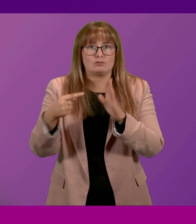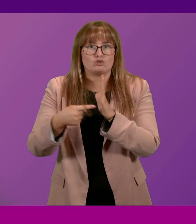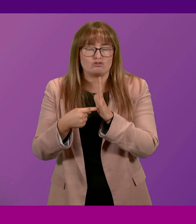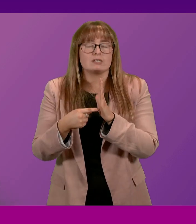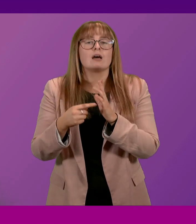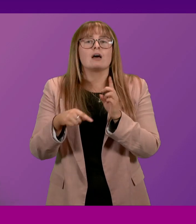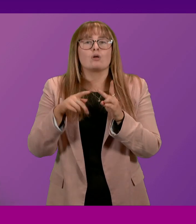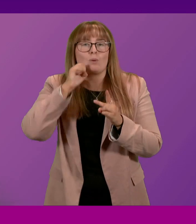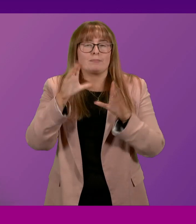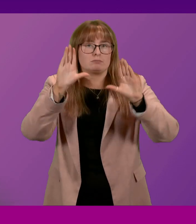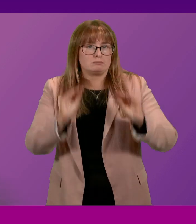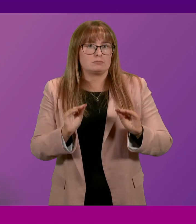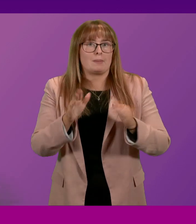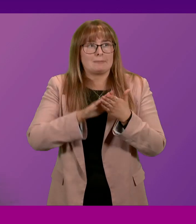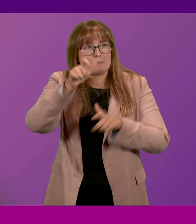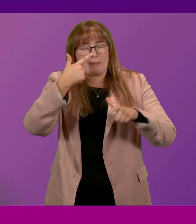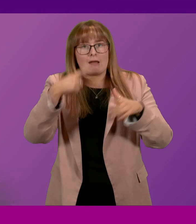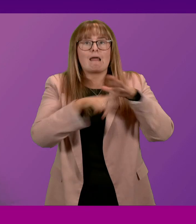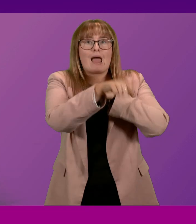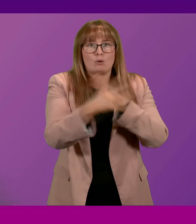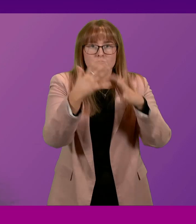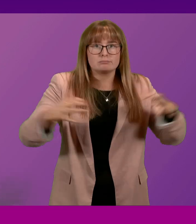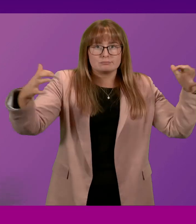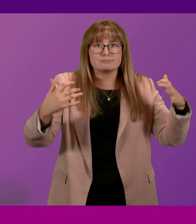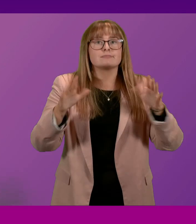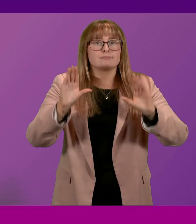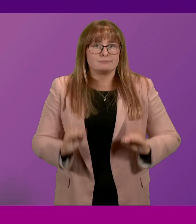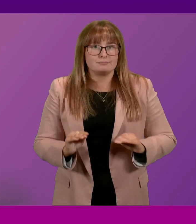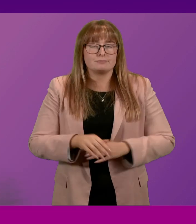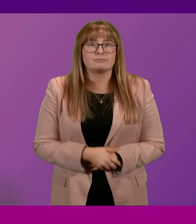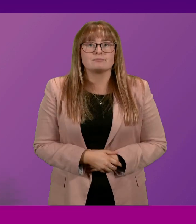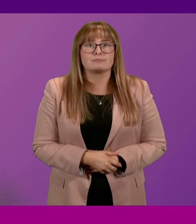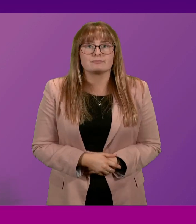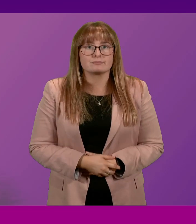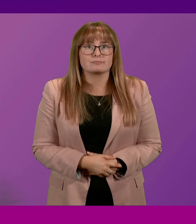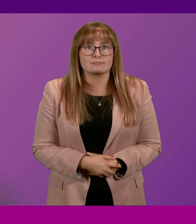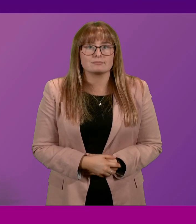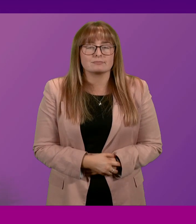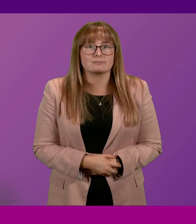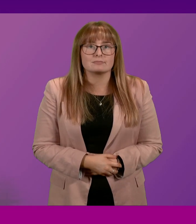There will be a short suspension to allow those who are leaving the gallery and the chamber to do so.